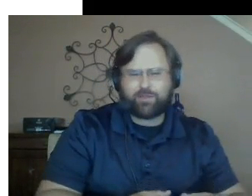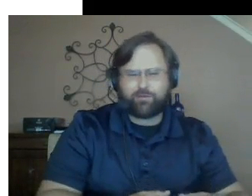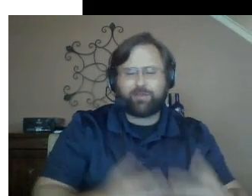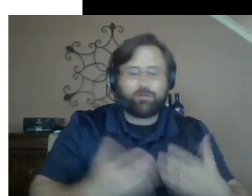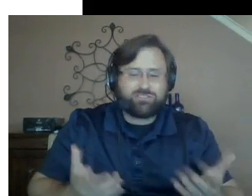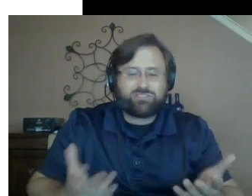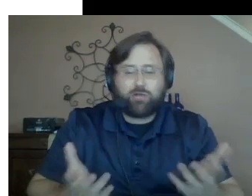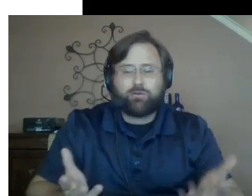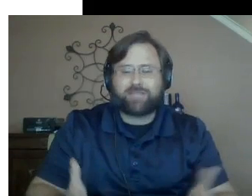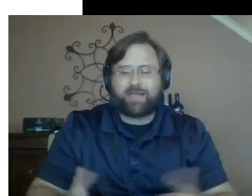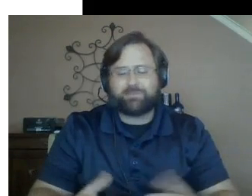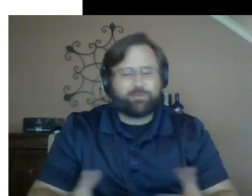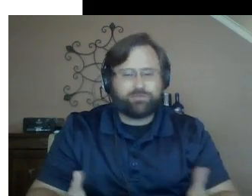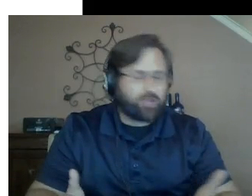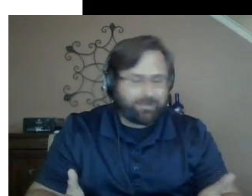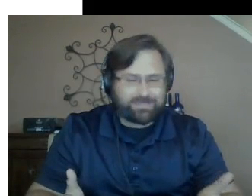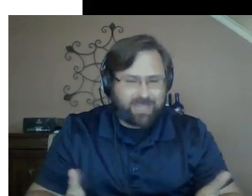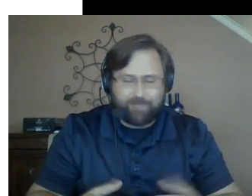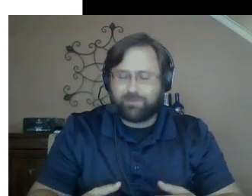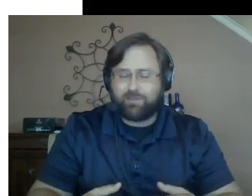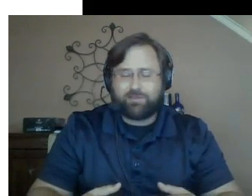other hand are these general signs that we used to talk about time